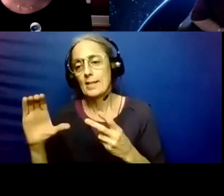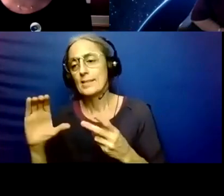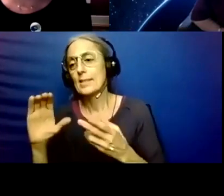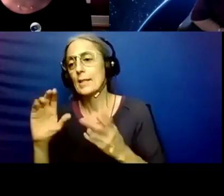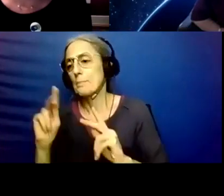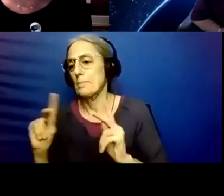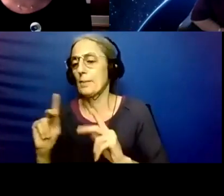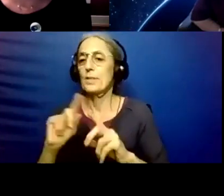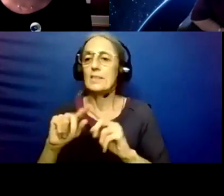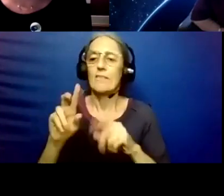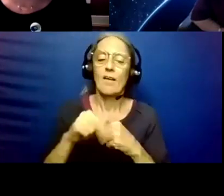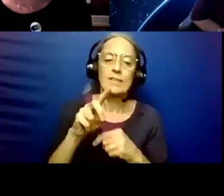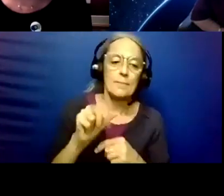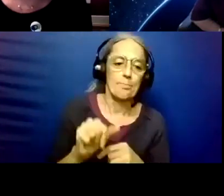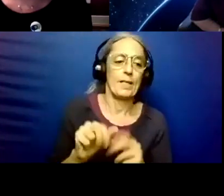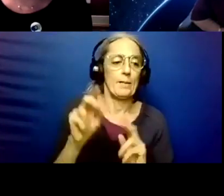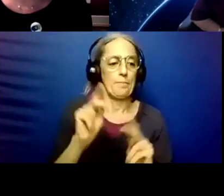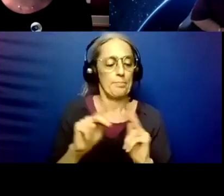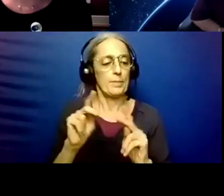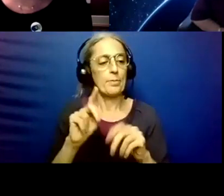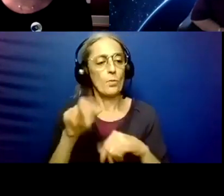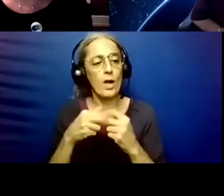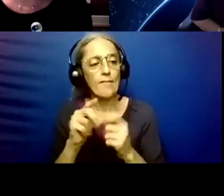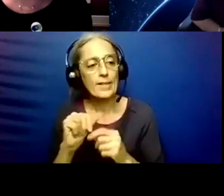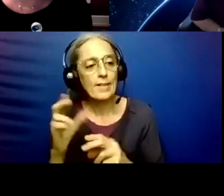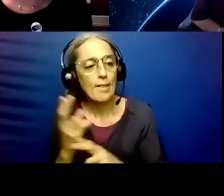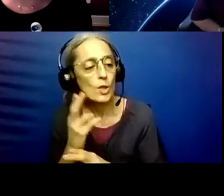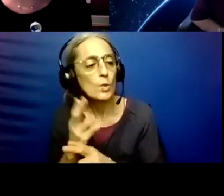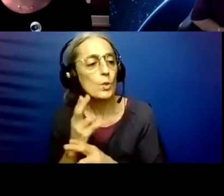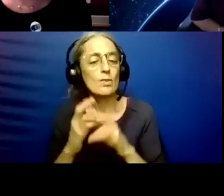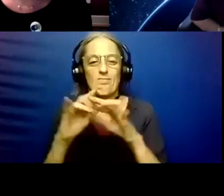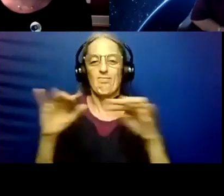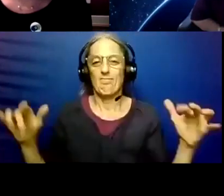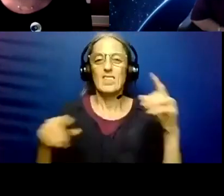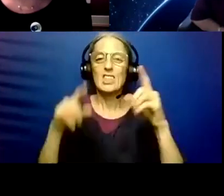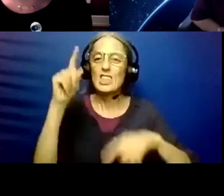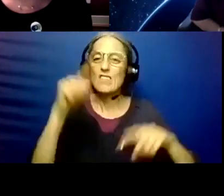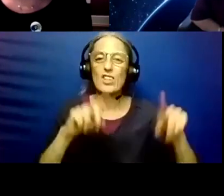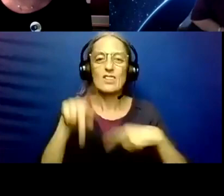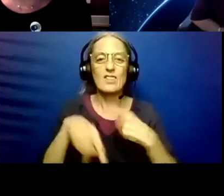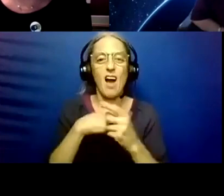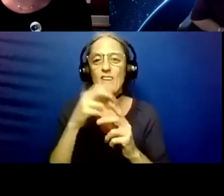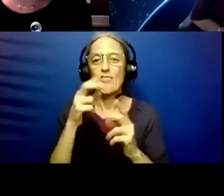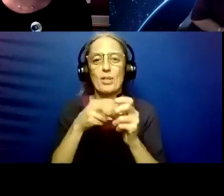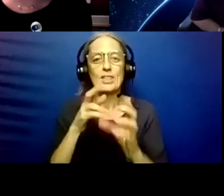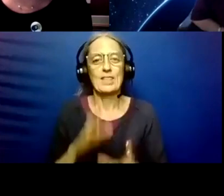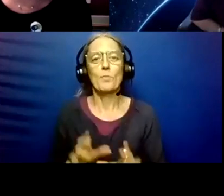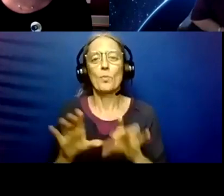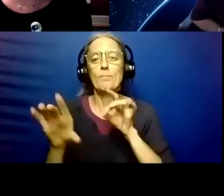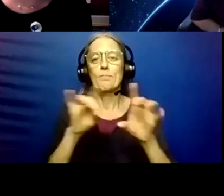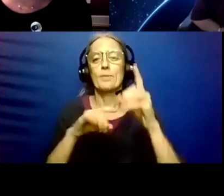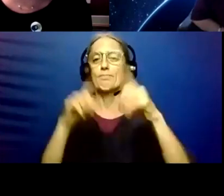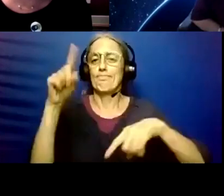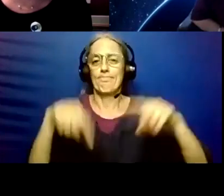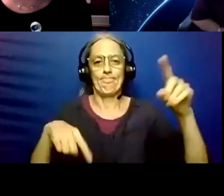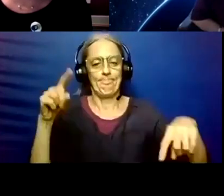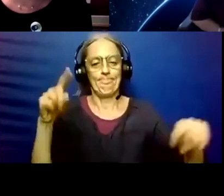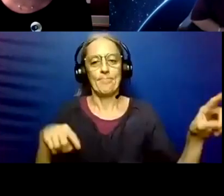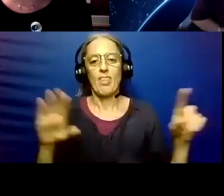type of AAC used, age, race, gender, et cetera. The themes really covered the gamut